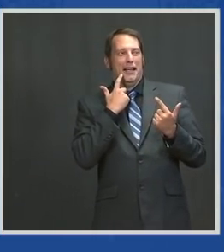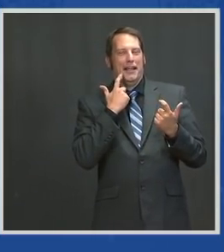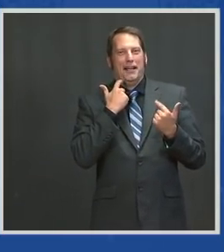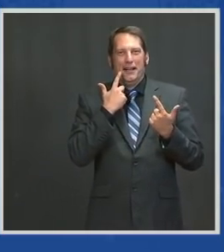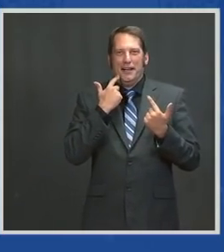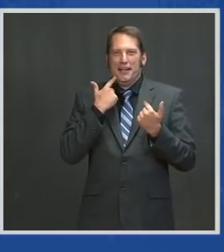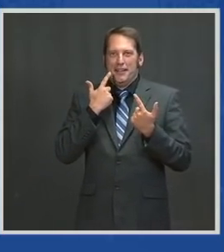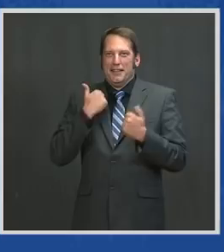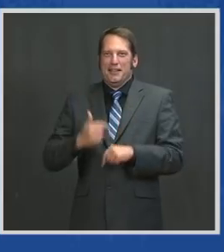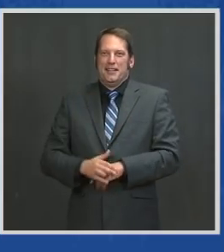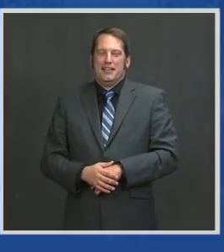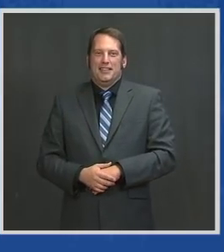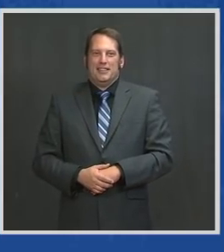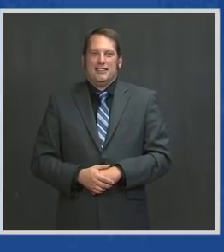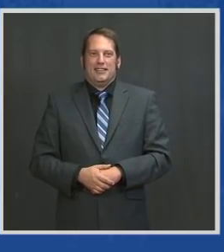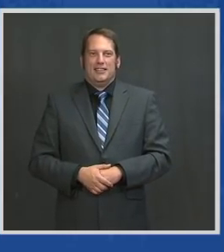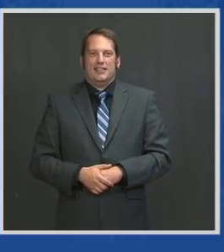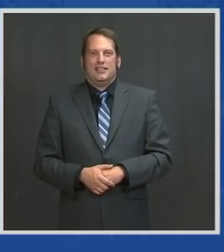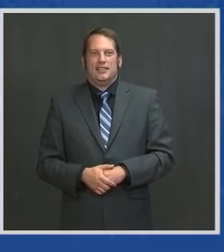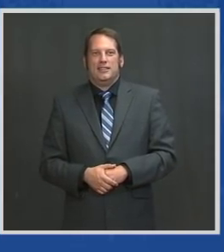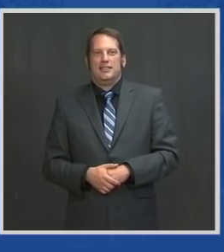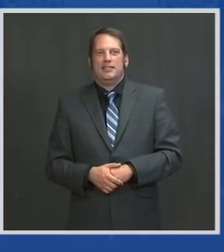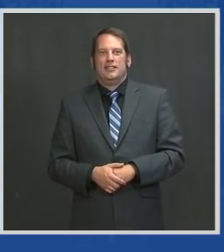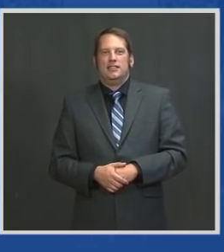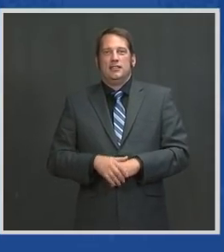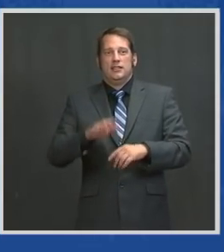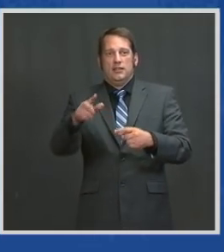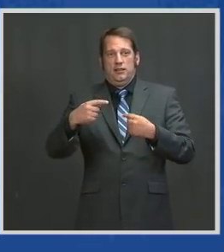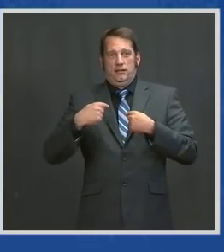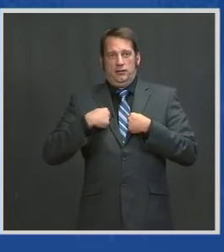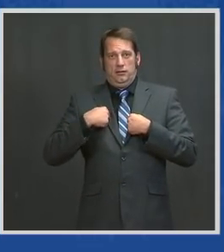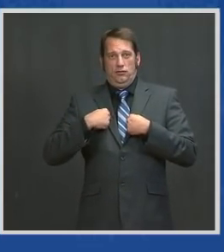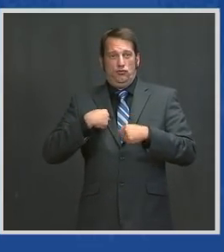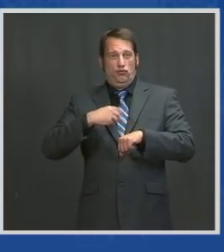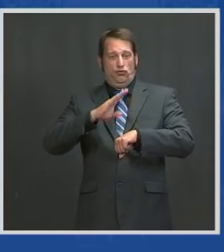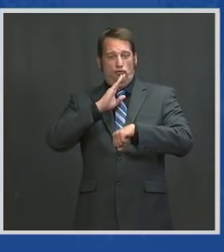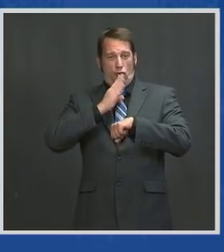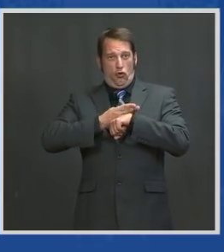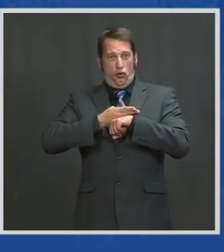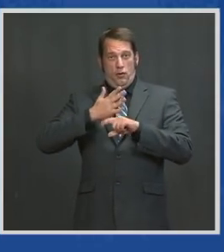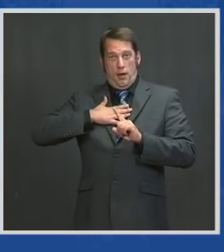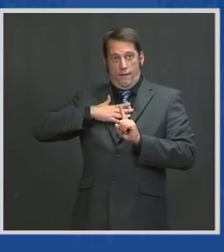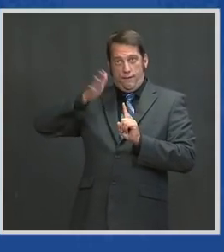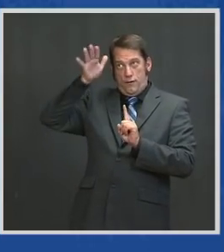As the daughter of a Navy signalman in World War Two and a mother of a major